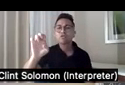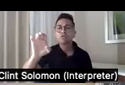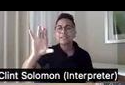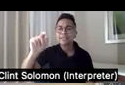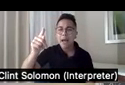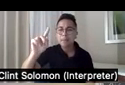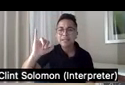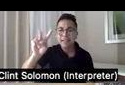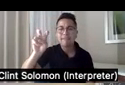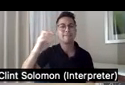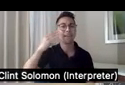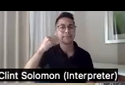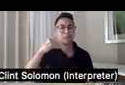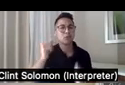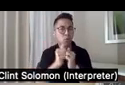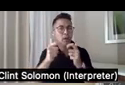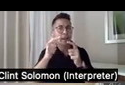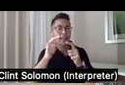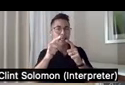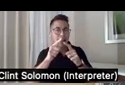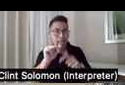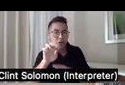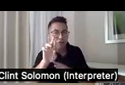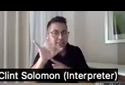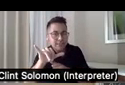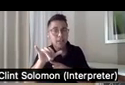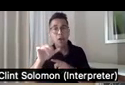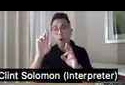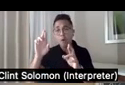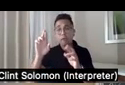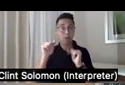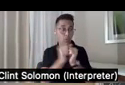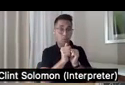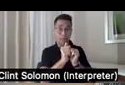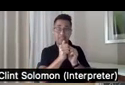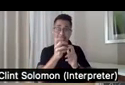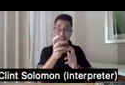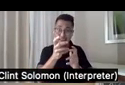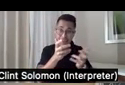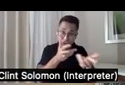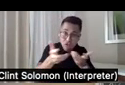and hope with traditional literacy and hopefully interactive experiences with traditional literacy